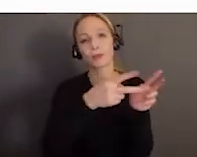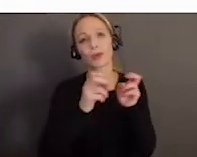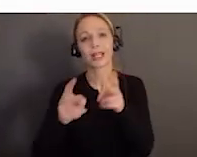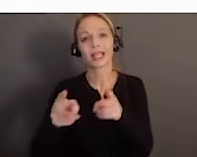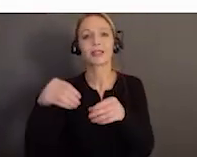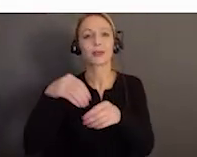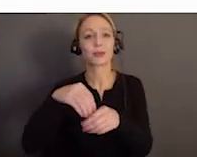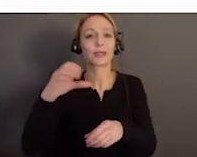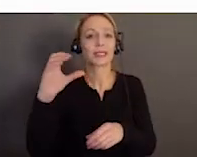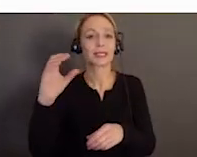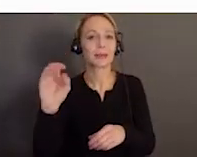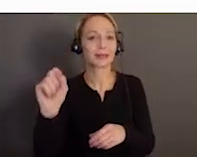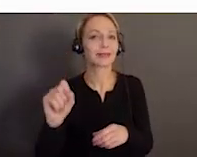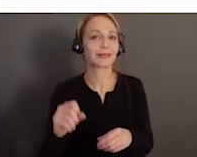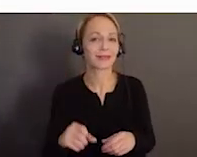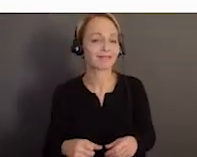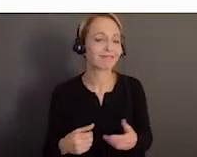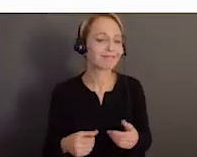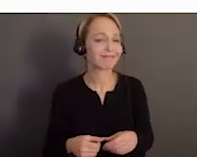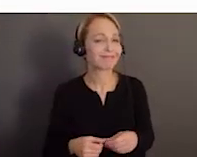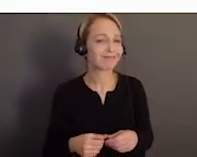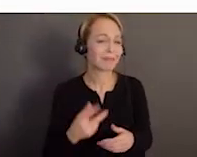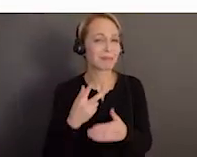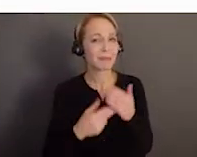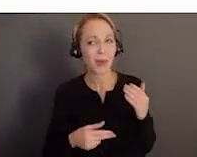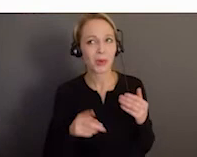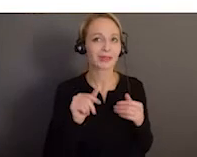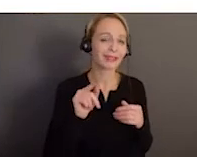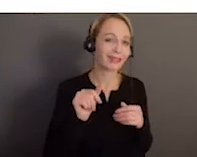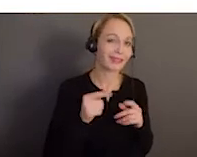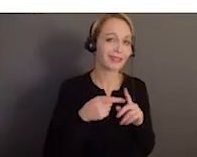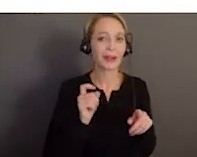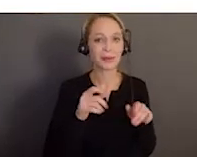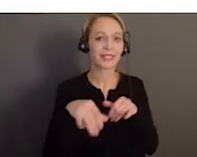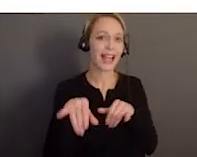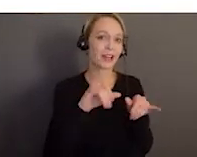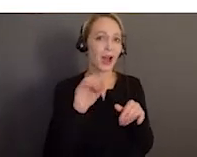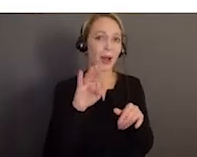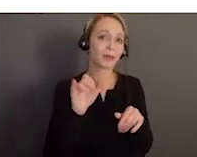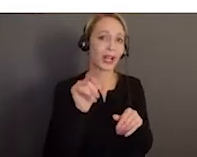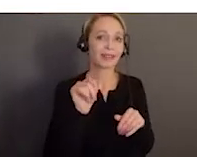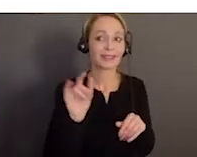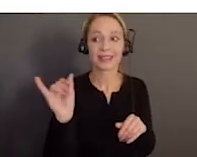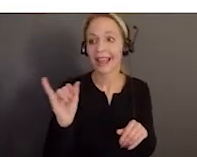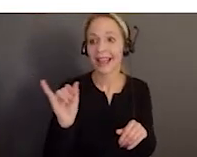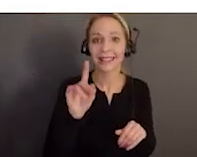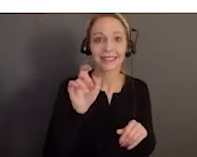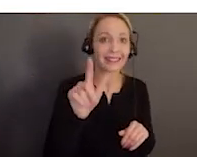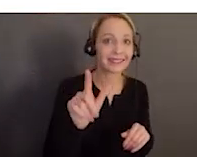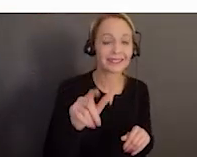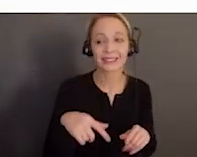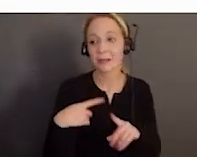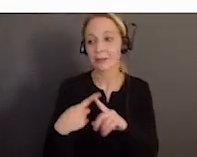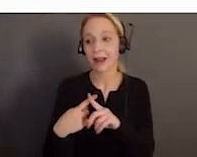INTO THE CMS. AND DATA FROM STANDARD OBJECTS LIKE DEALS AND CUSTOM OBJECTS.